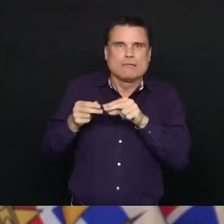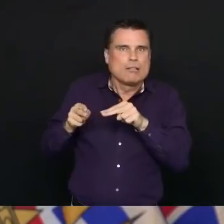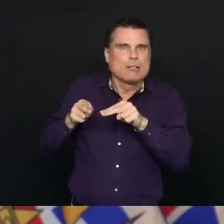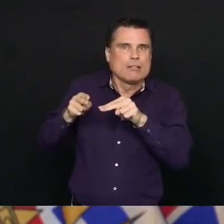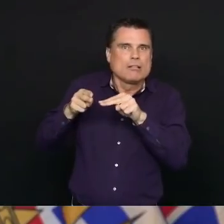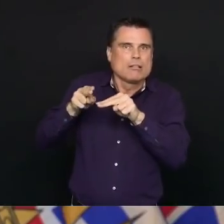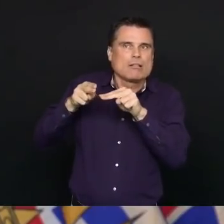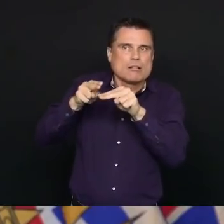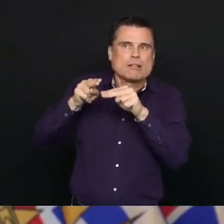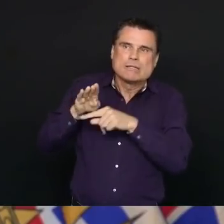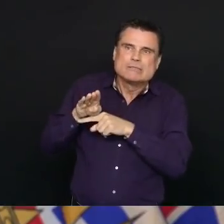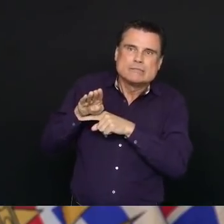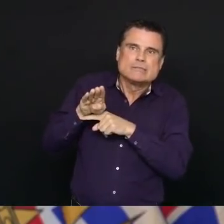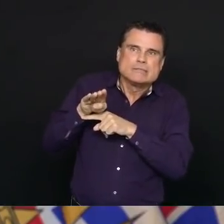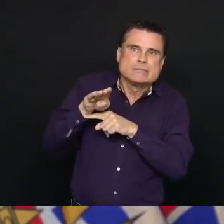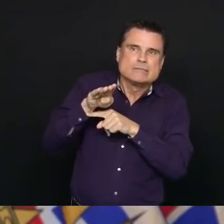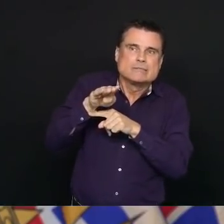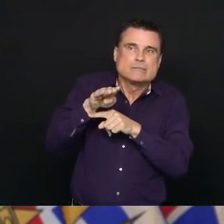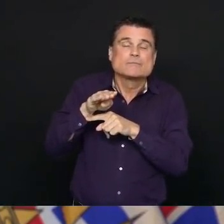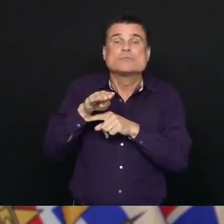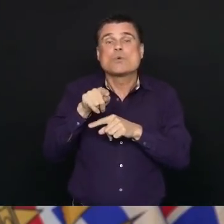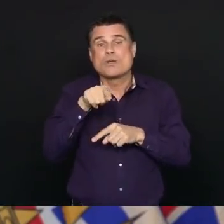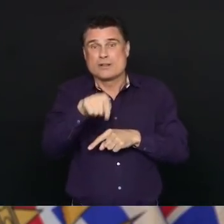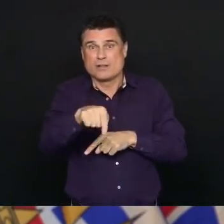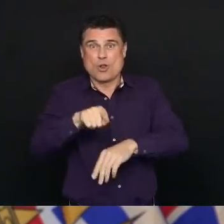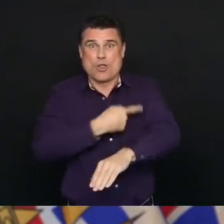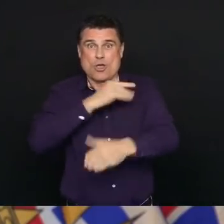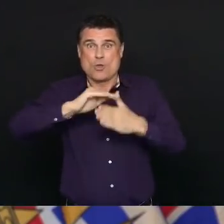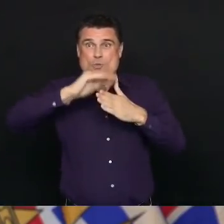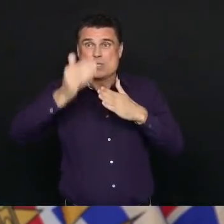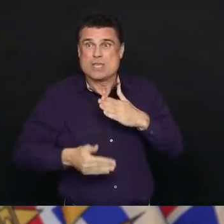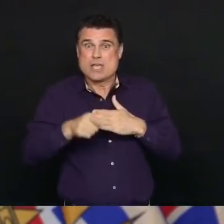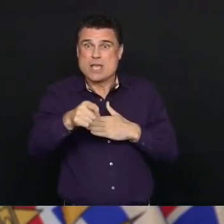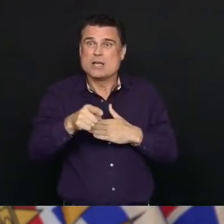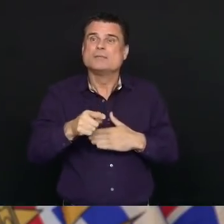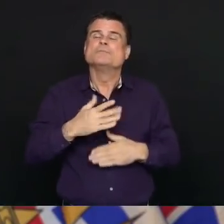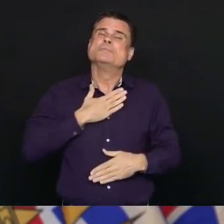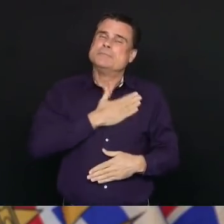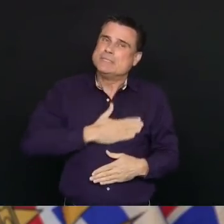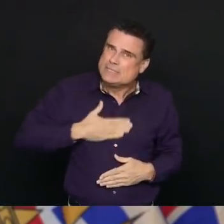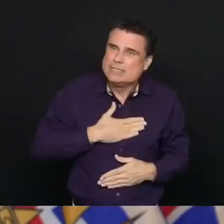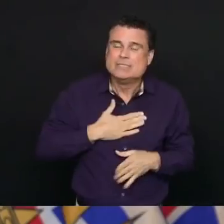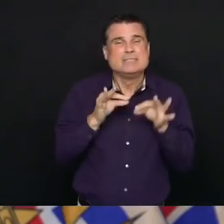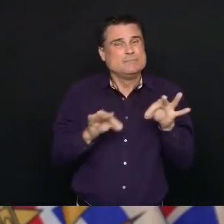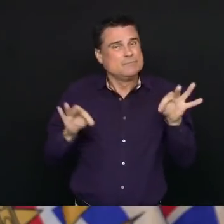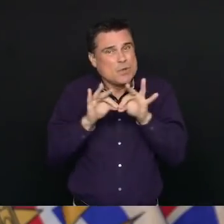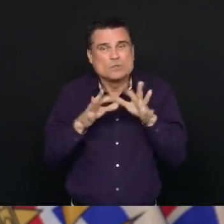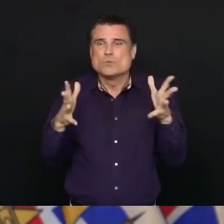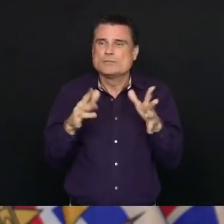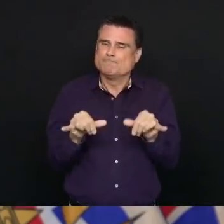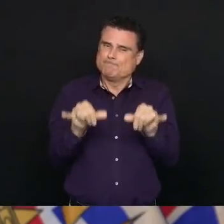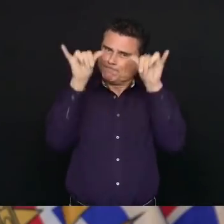As I have been saying all week we are not over the hump yet. We will have a bumpy ride for a while.